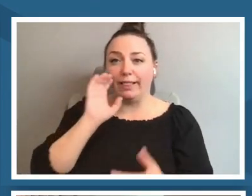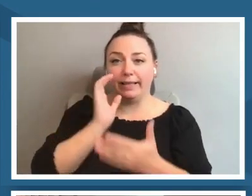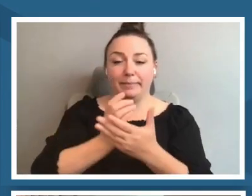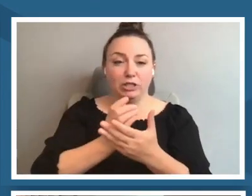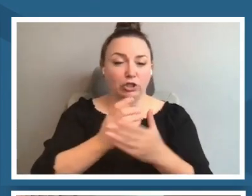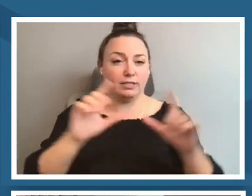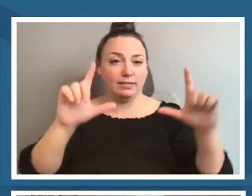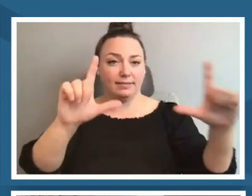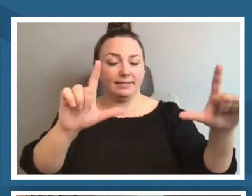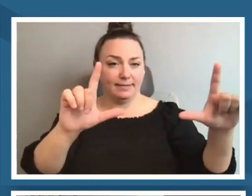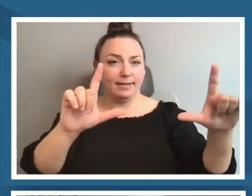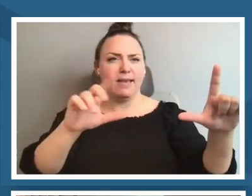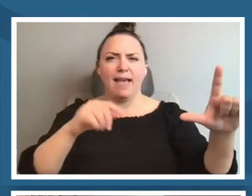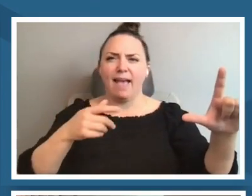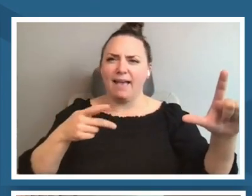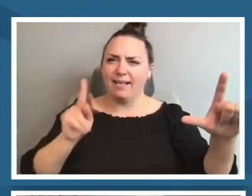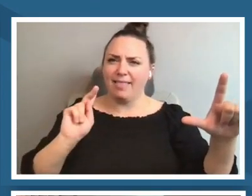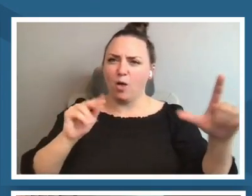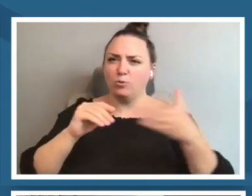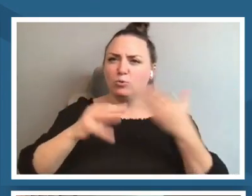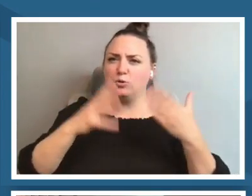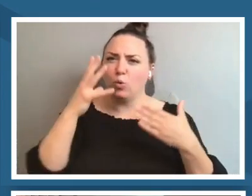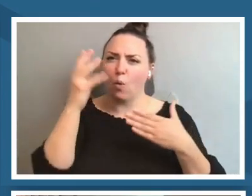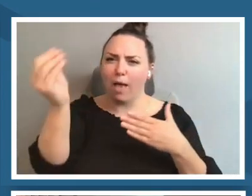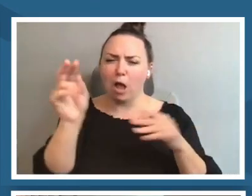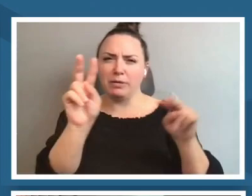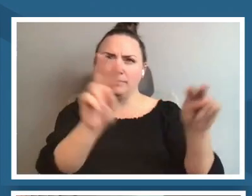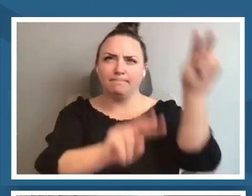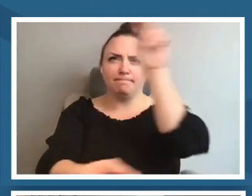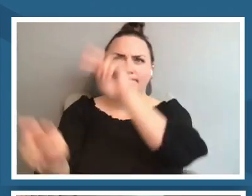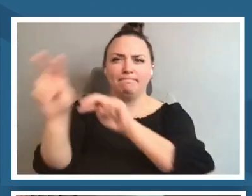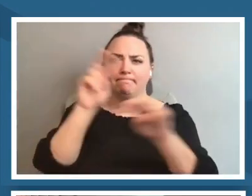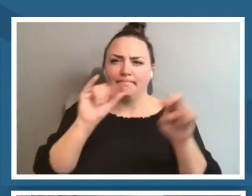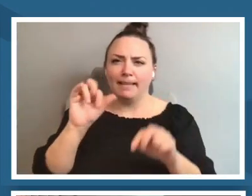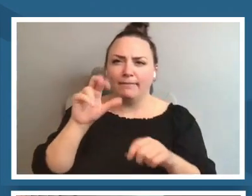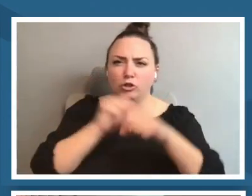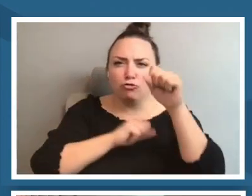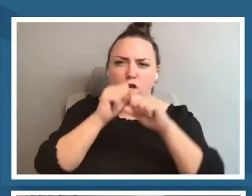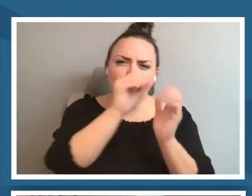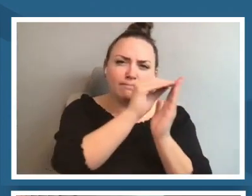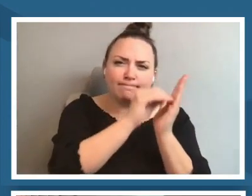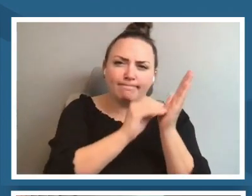looking at infrastructure and diagramming